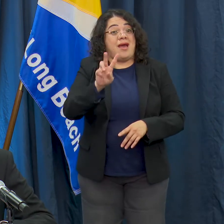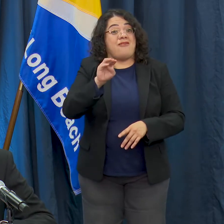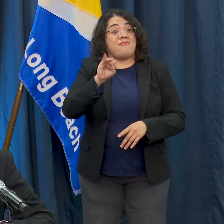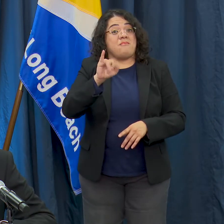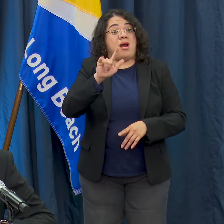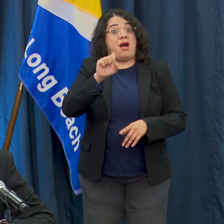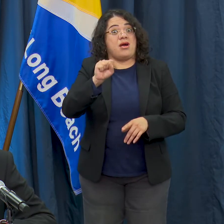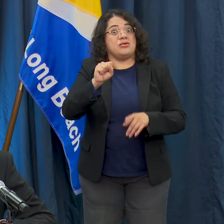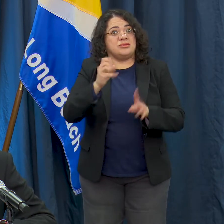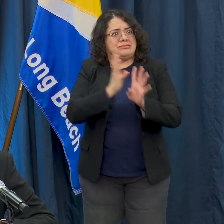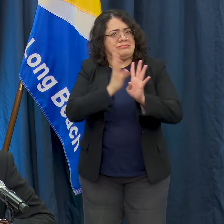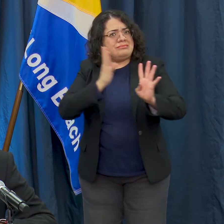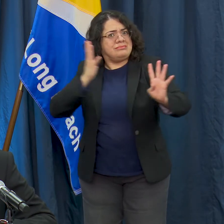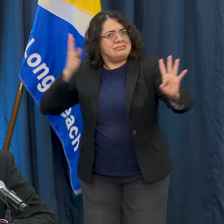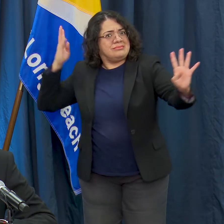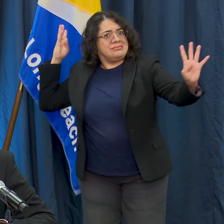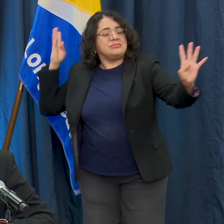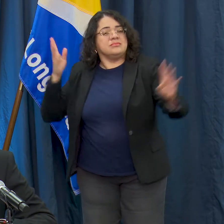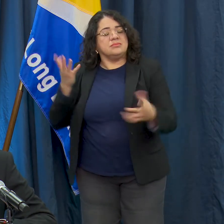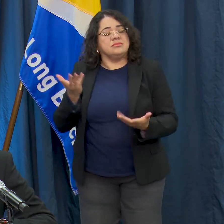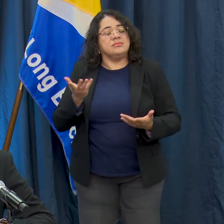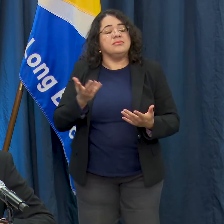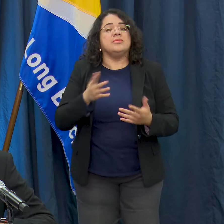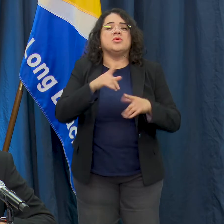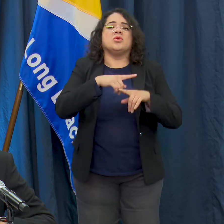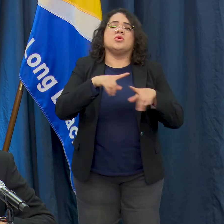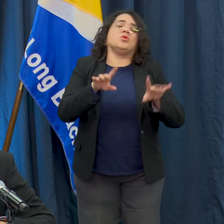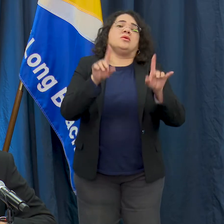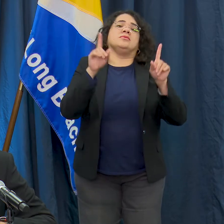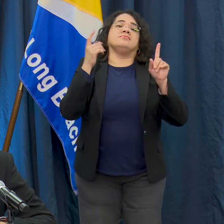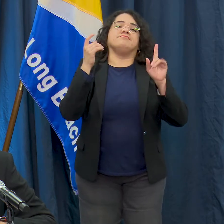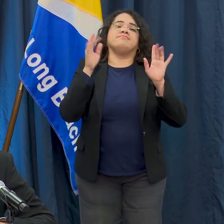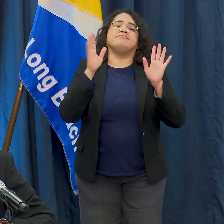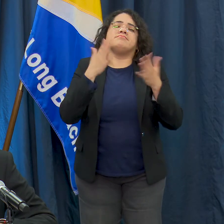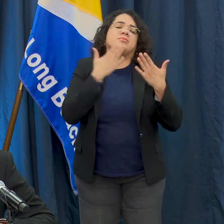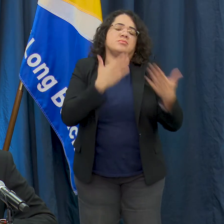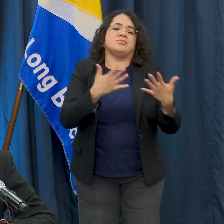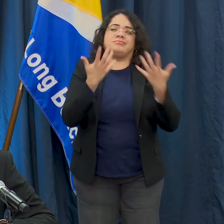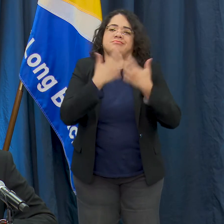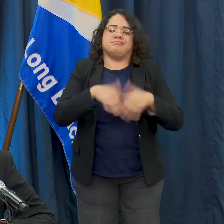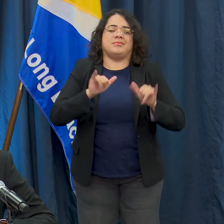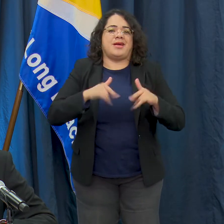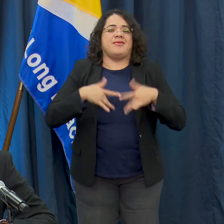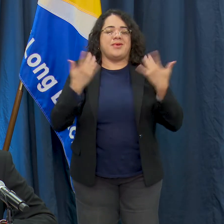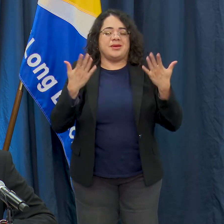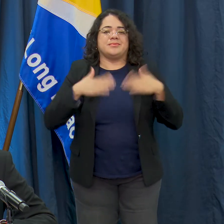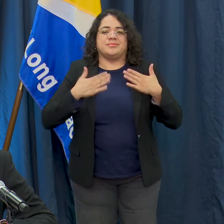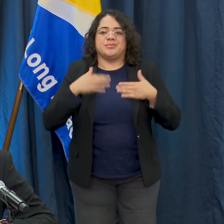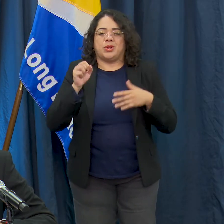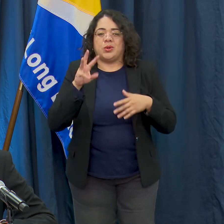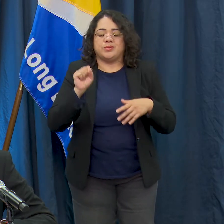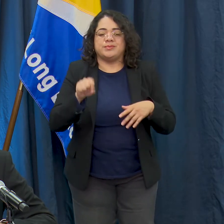testing. Testing continues to be a priority. There have been over